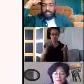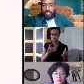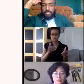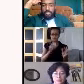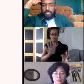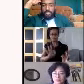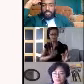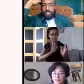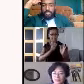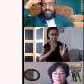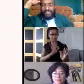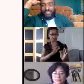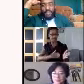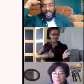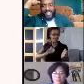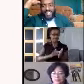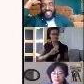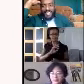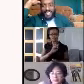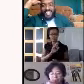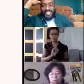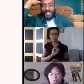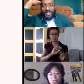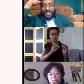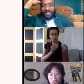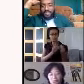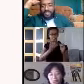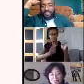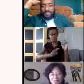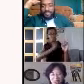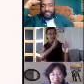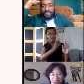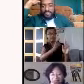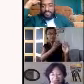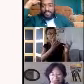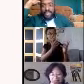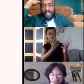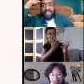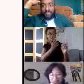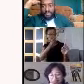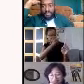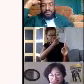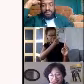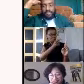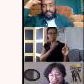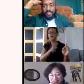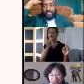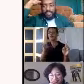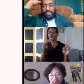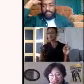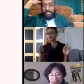organization, and then not doing anything beyond that, working on the social kind of